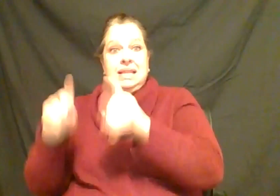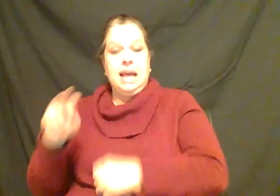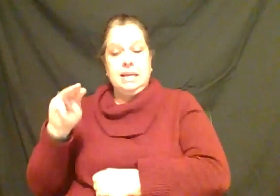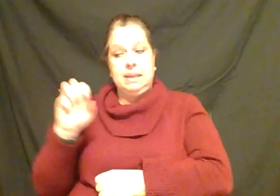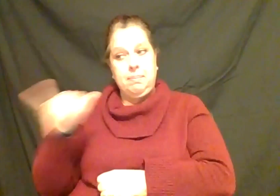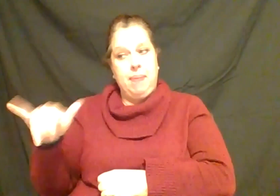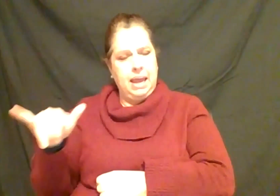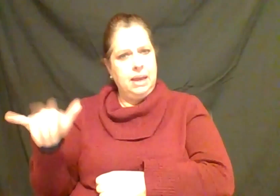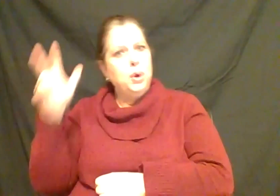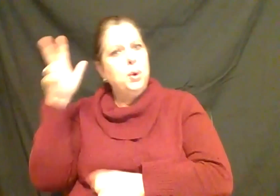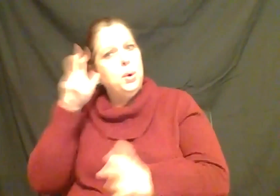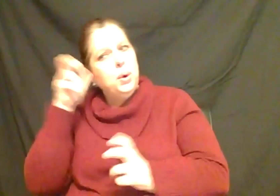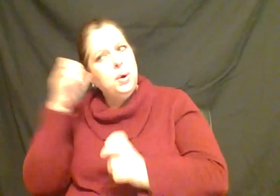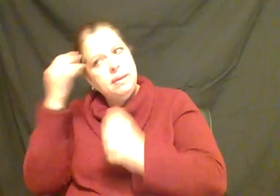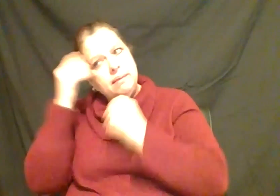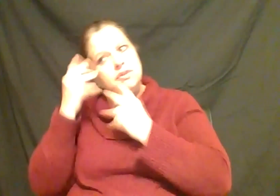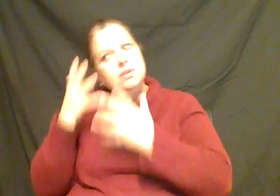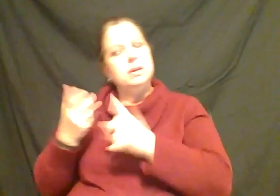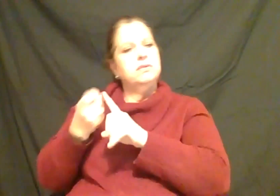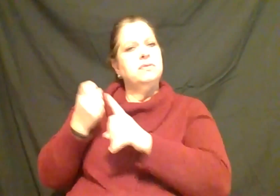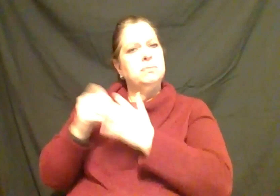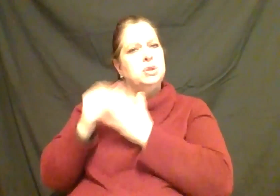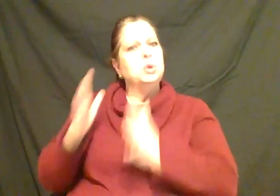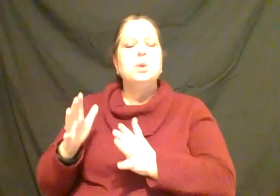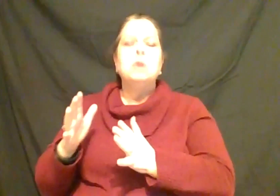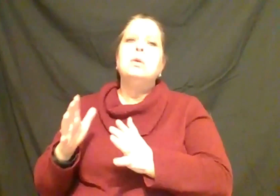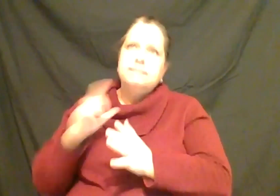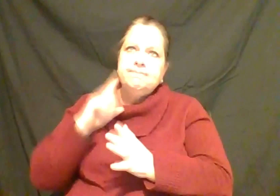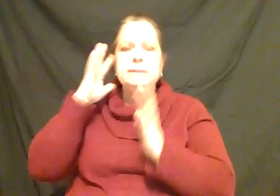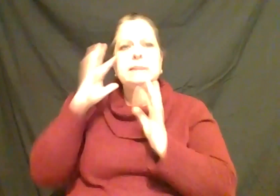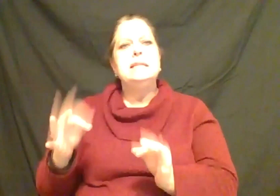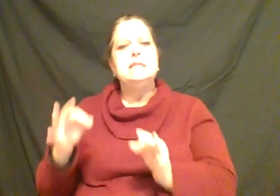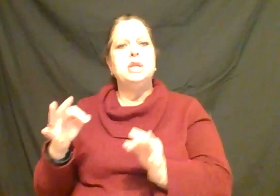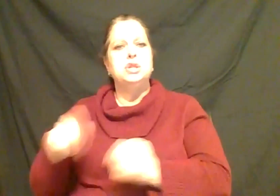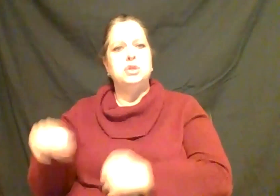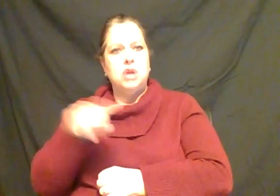feedback from students and staff that's where some of the decisions that you're seeing proposed here